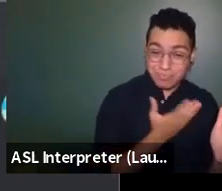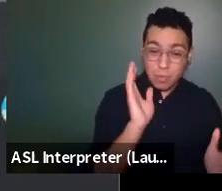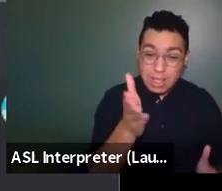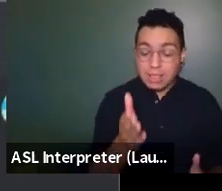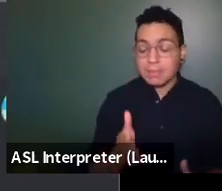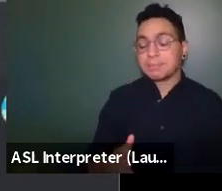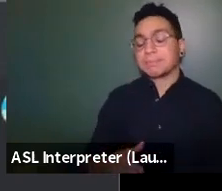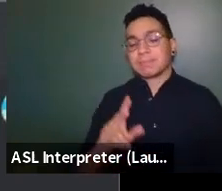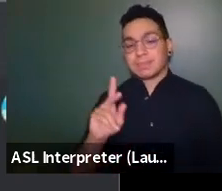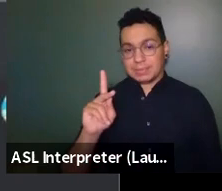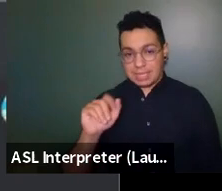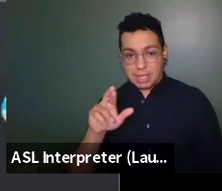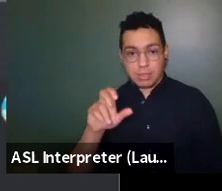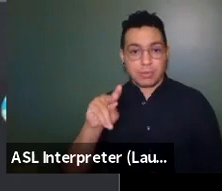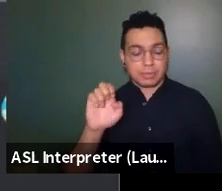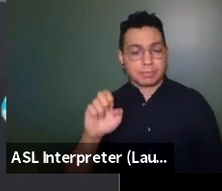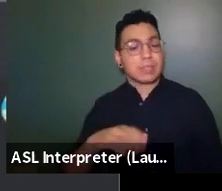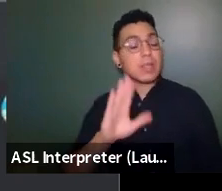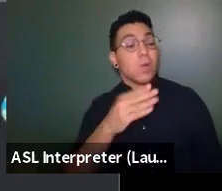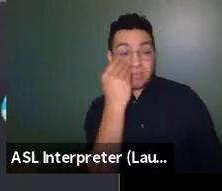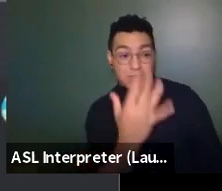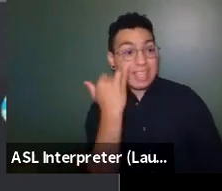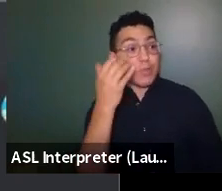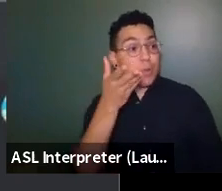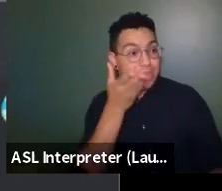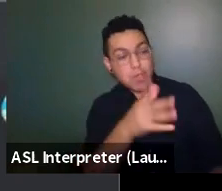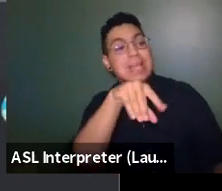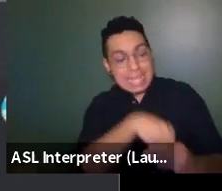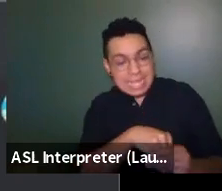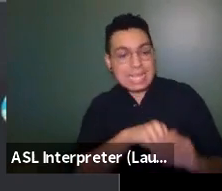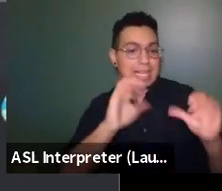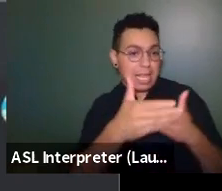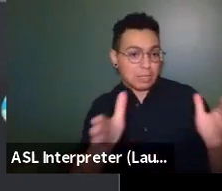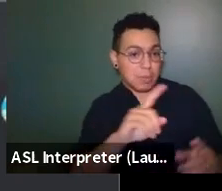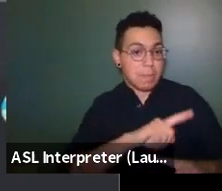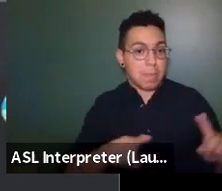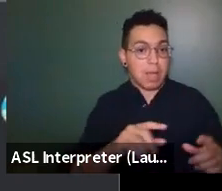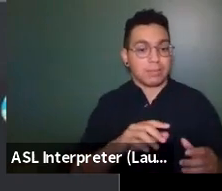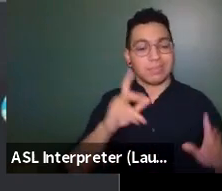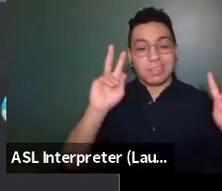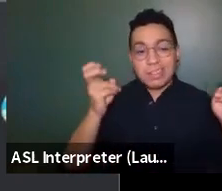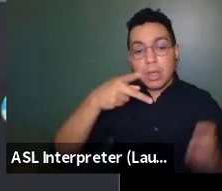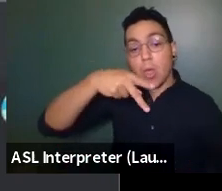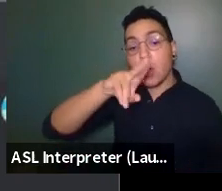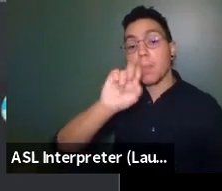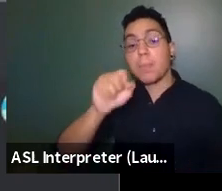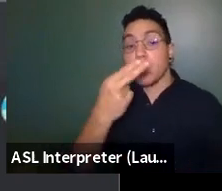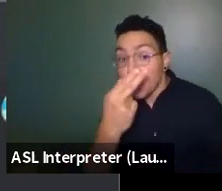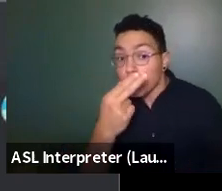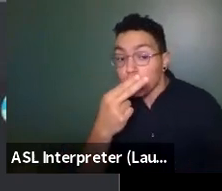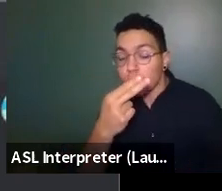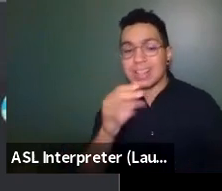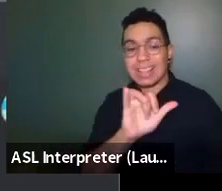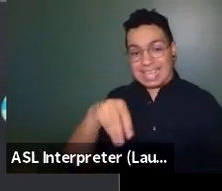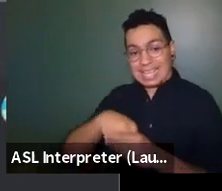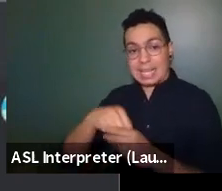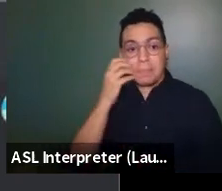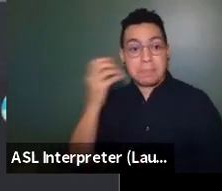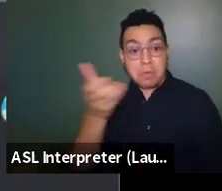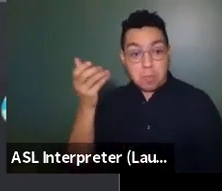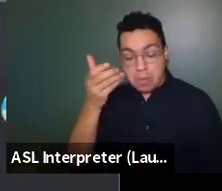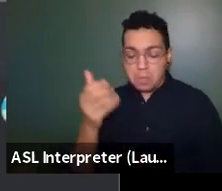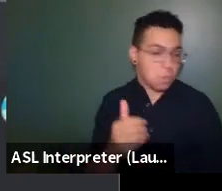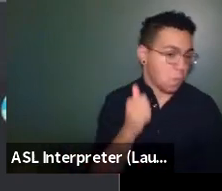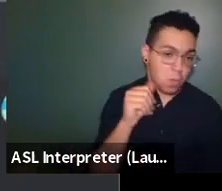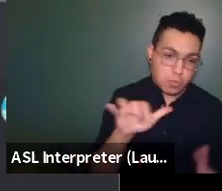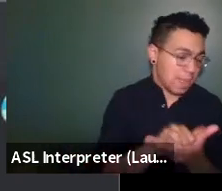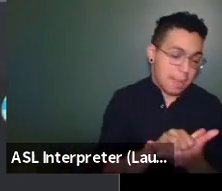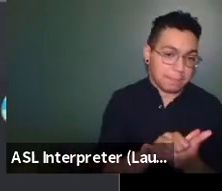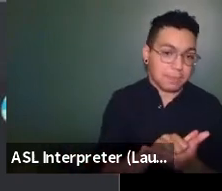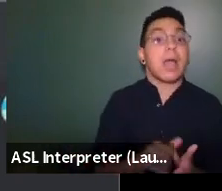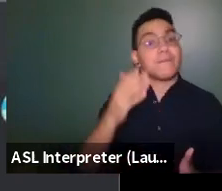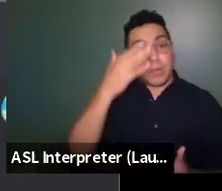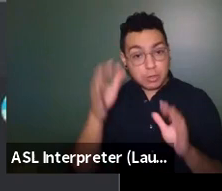ESD 112 - Katherine Livick: It'll notify you if you're in Classroom, a little pop up, but it won't do a push notification like it will do in mobile. And by the way, I did not mention, and I should mention that this is also available on